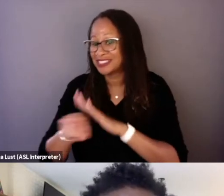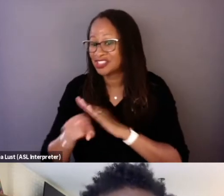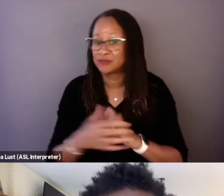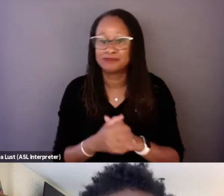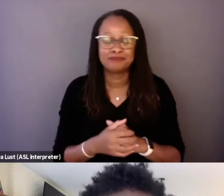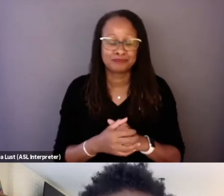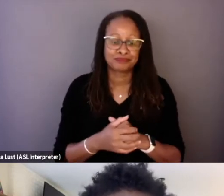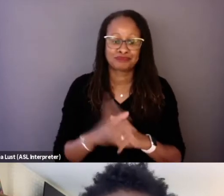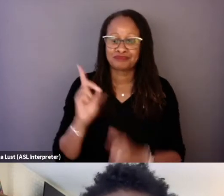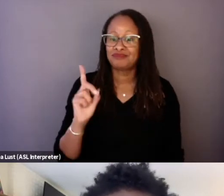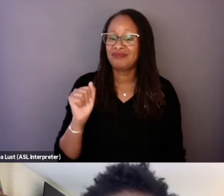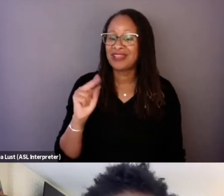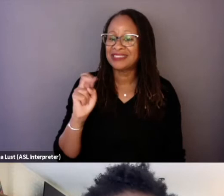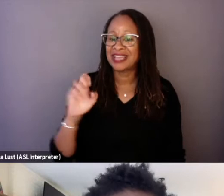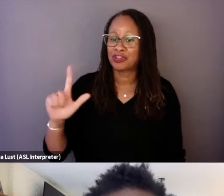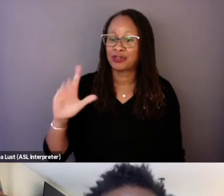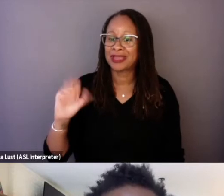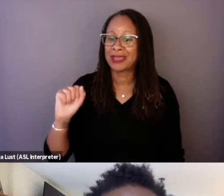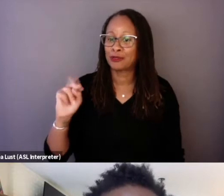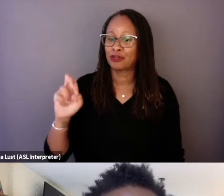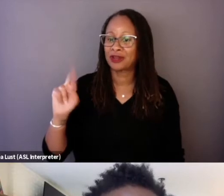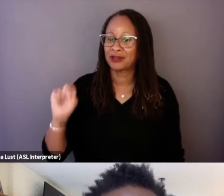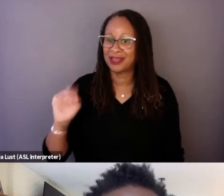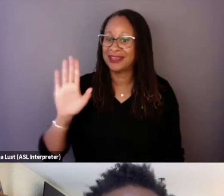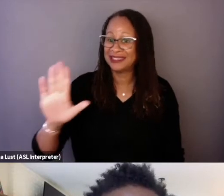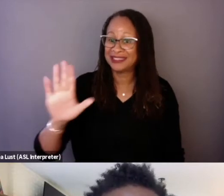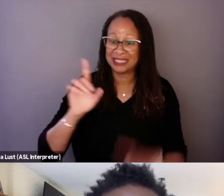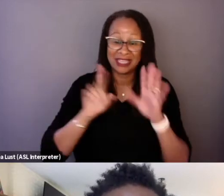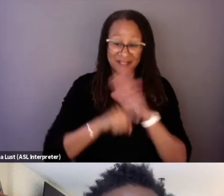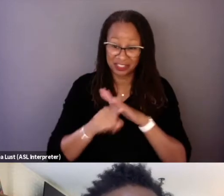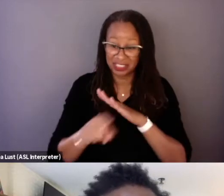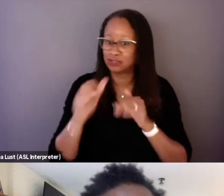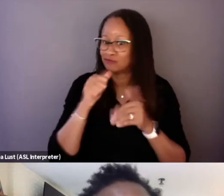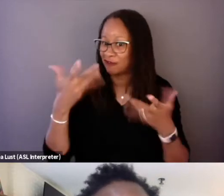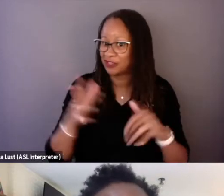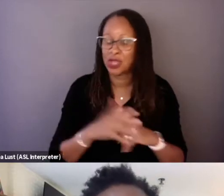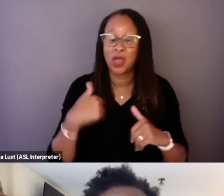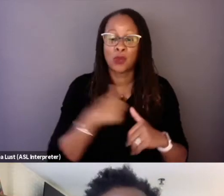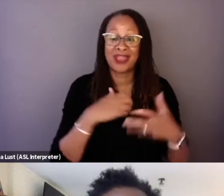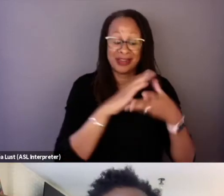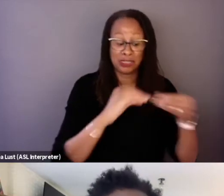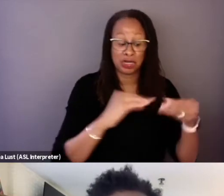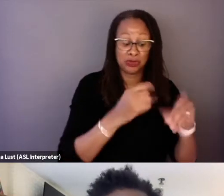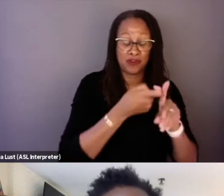Daniel Cameron's investigation. And we had a narrative that was from the perspective